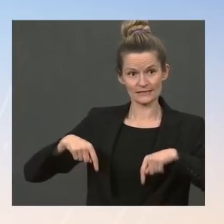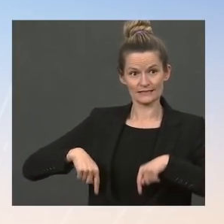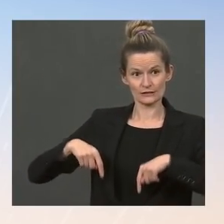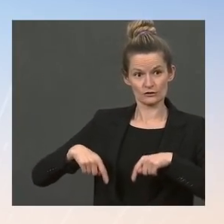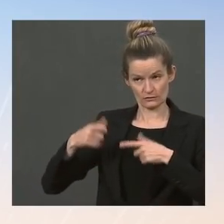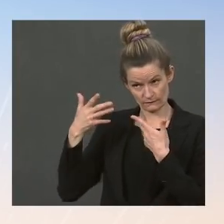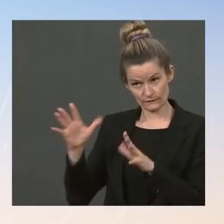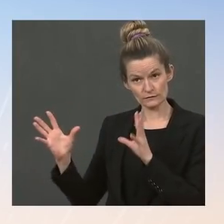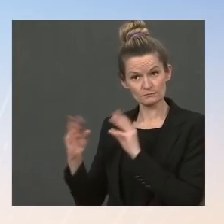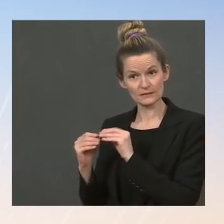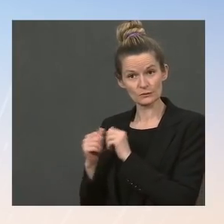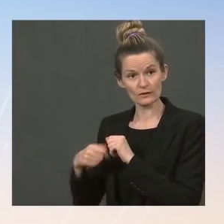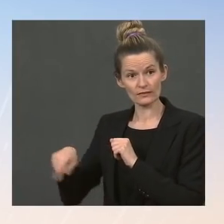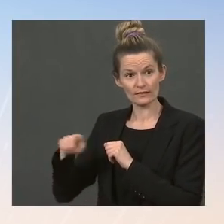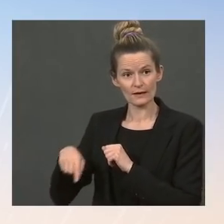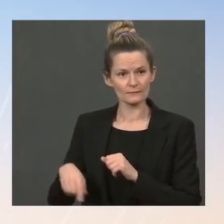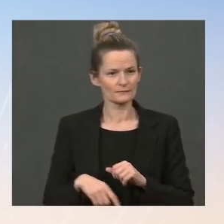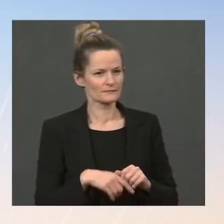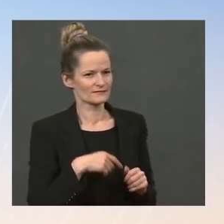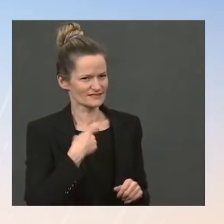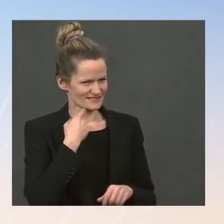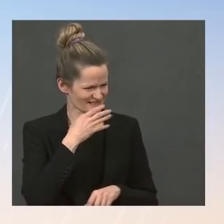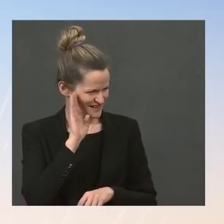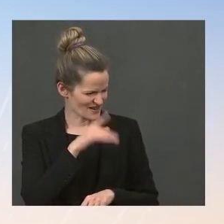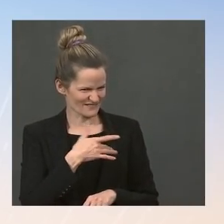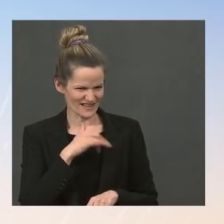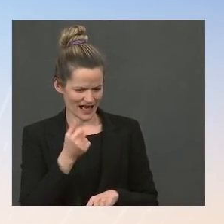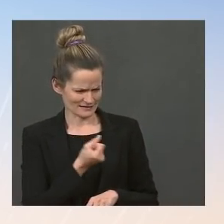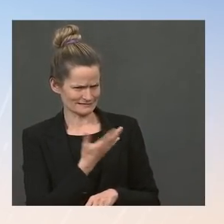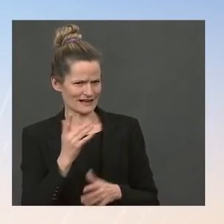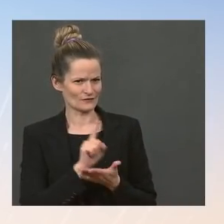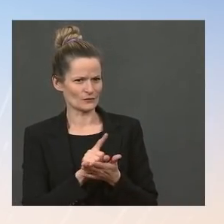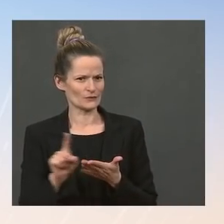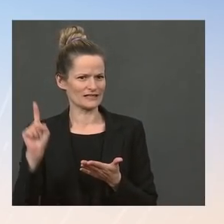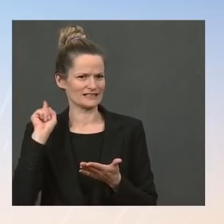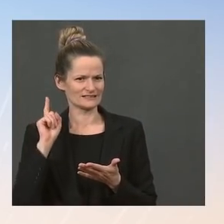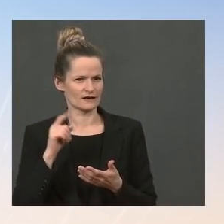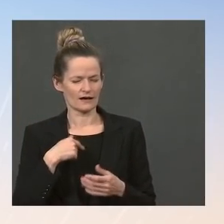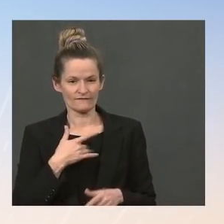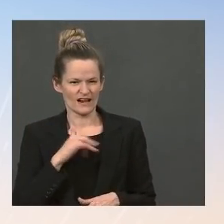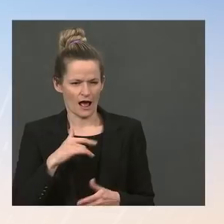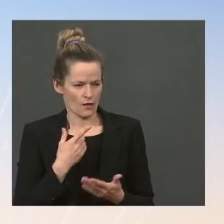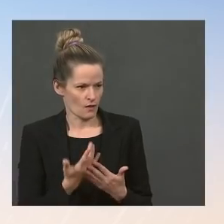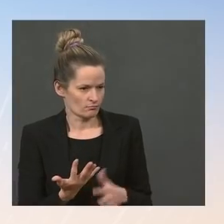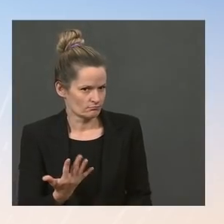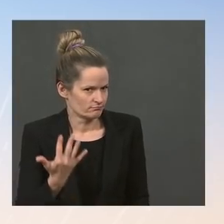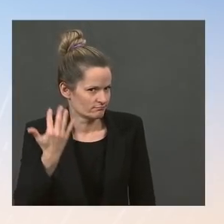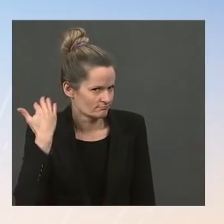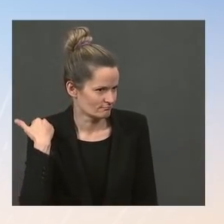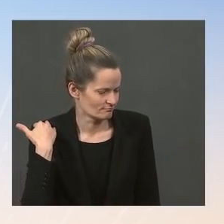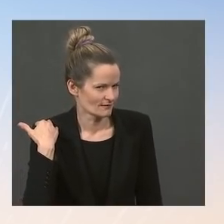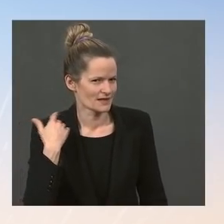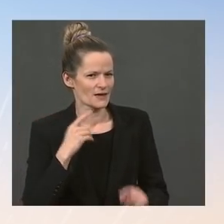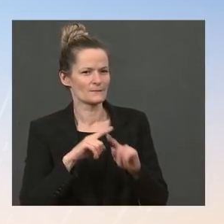feels like it's been a long several weeks, or maybe just to me. But, you know, it -- they've only -- many of them have only just settled in the United States.